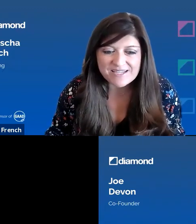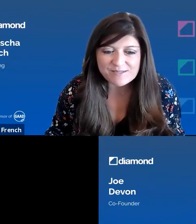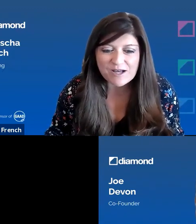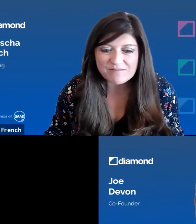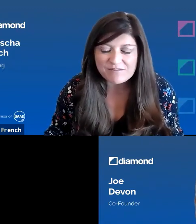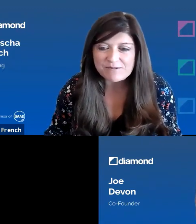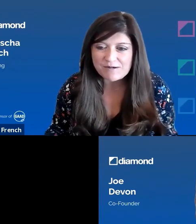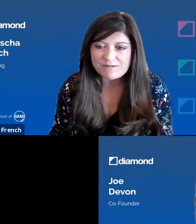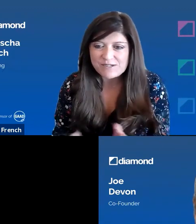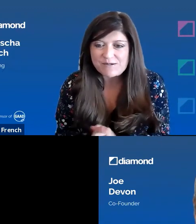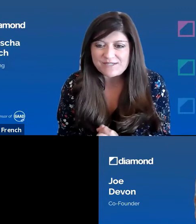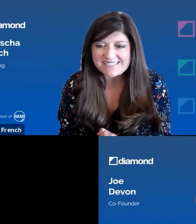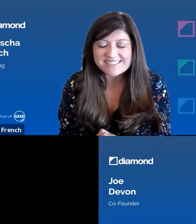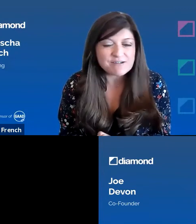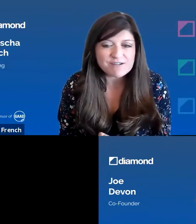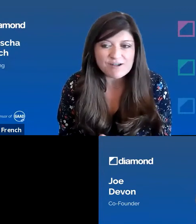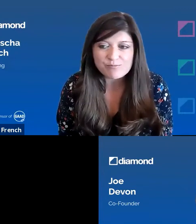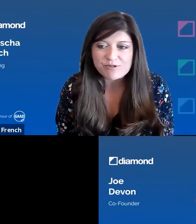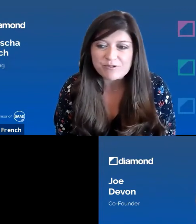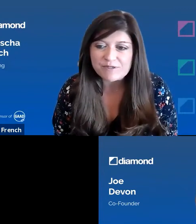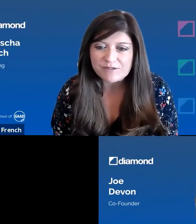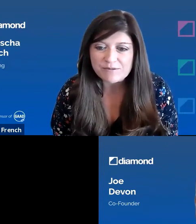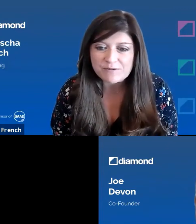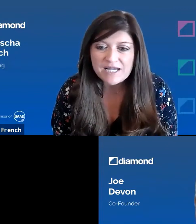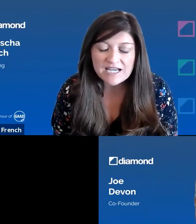As a lot of you know, Joe is a serial entrepreneur who has